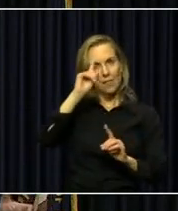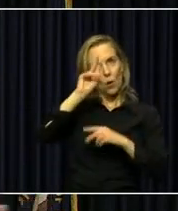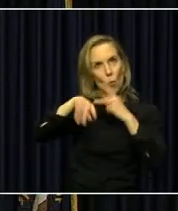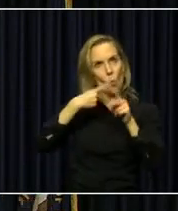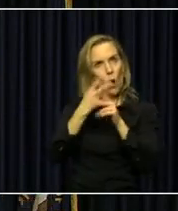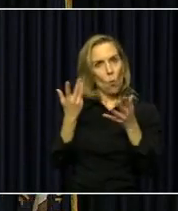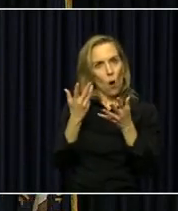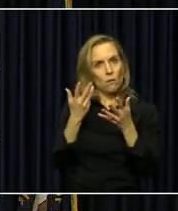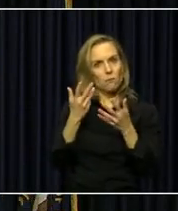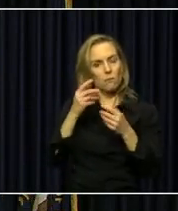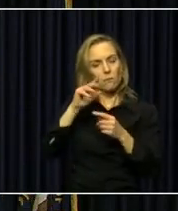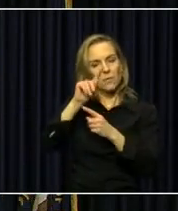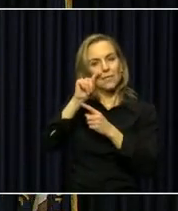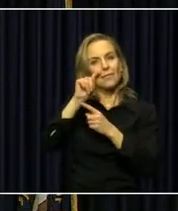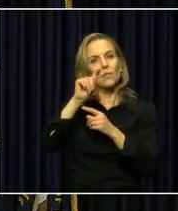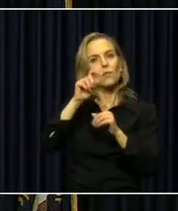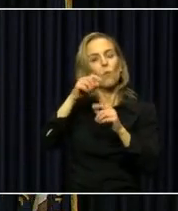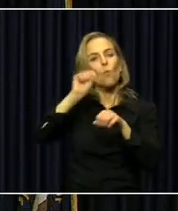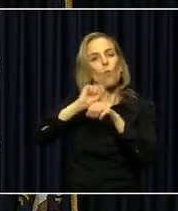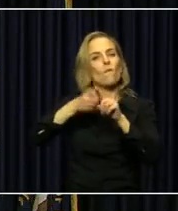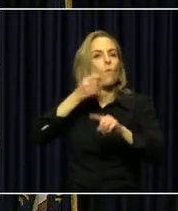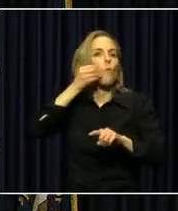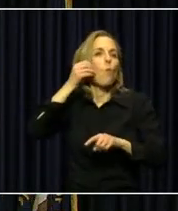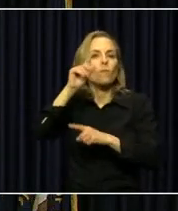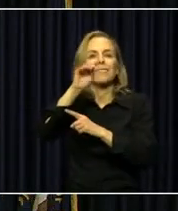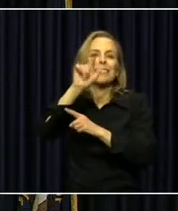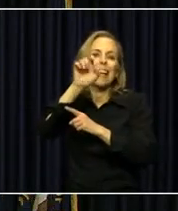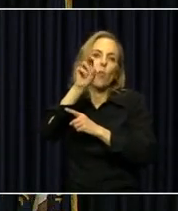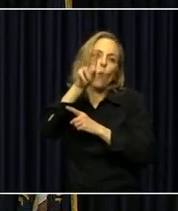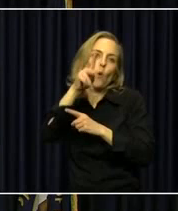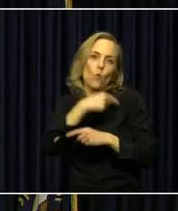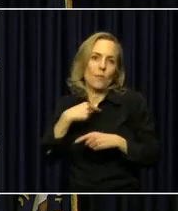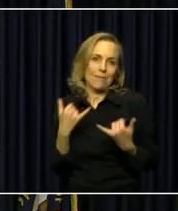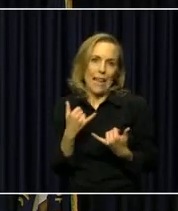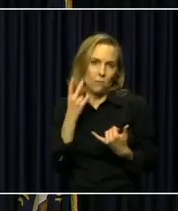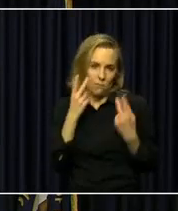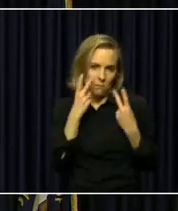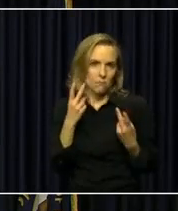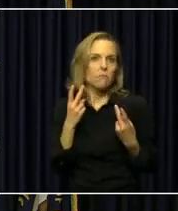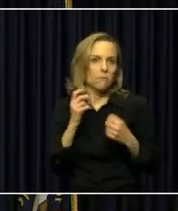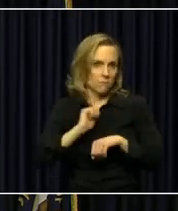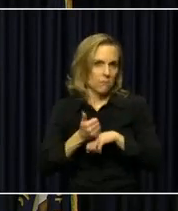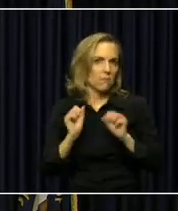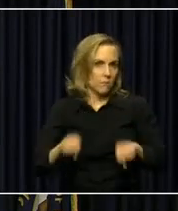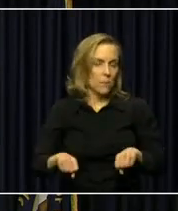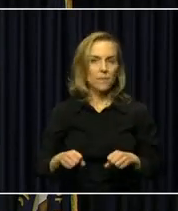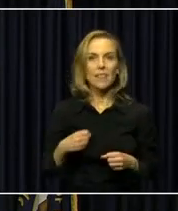BOWLING GREEN.